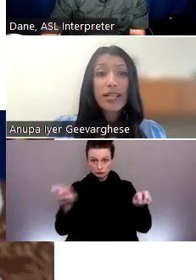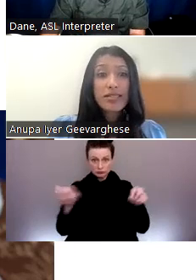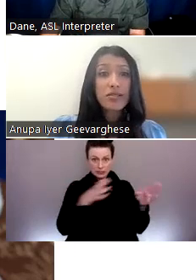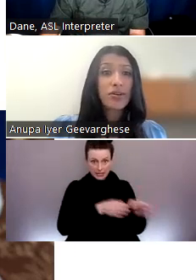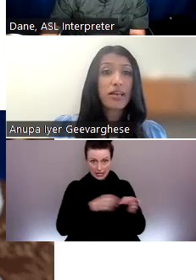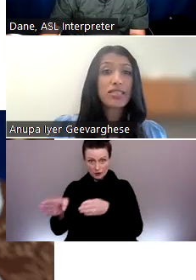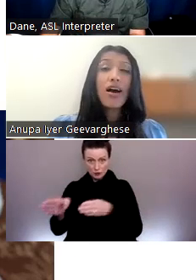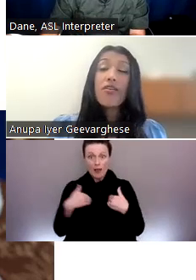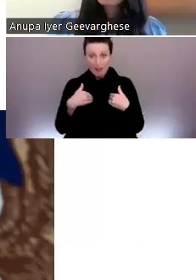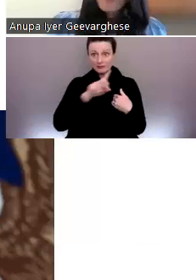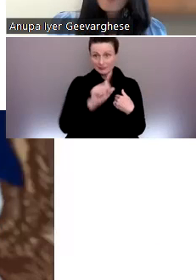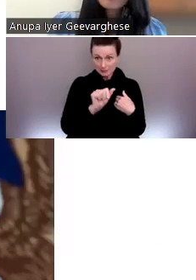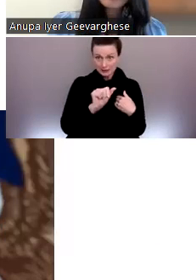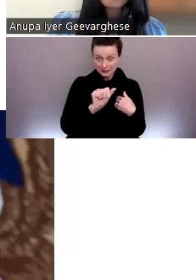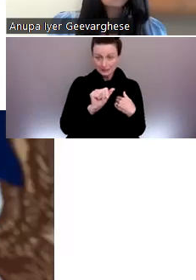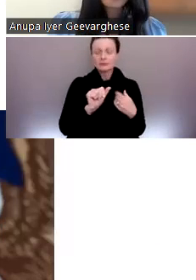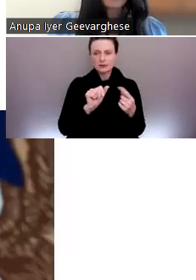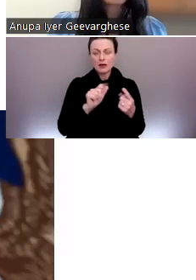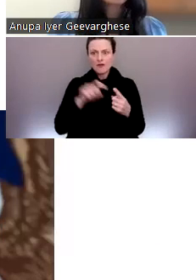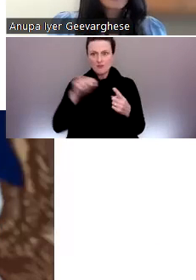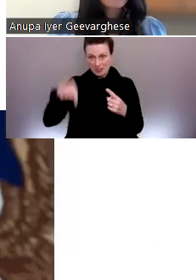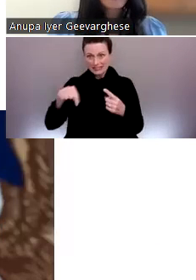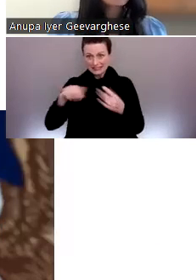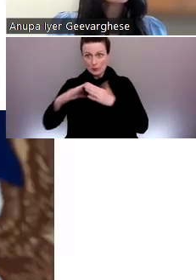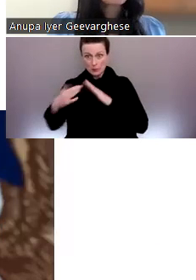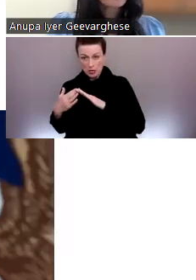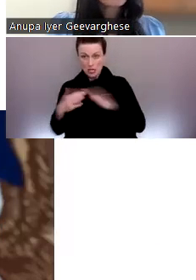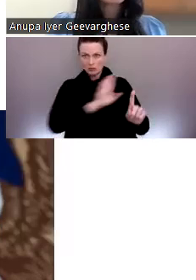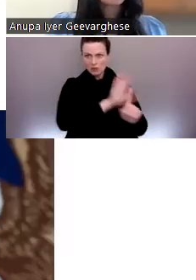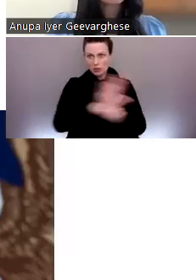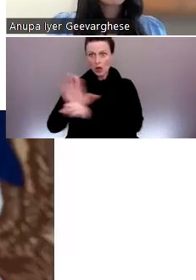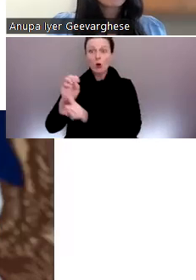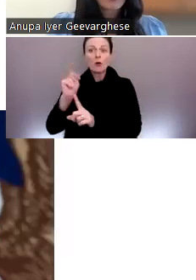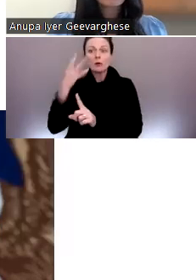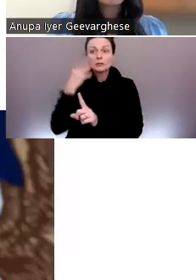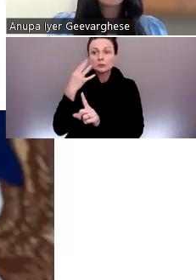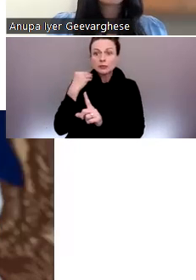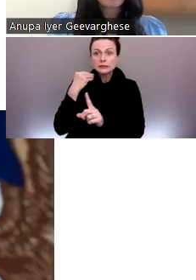with disabilities from his community with their own experiences and perspectives on